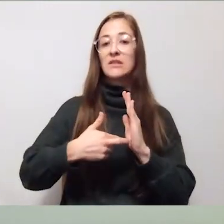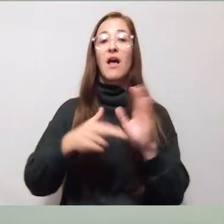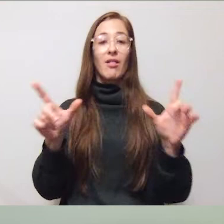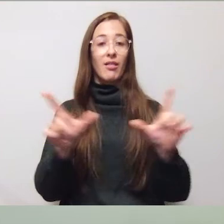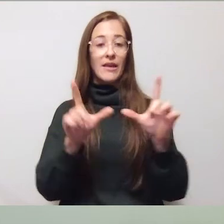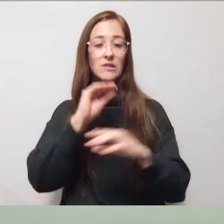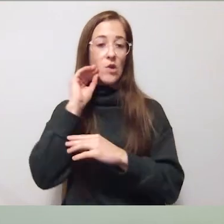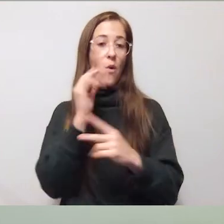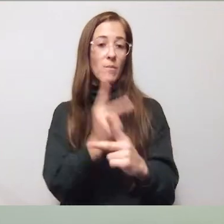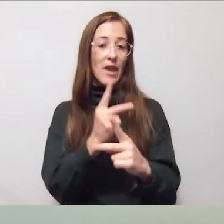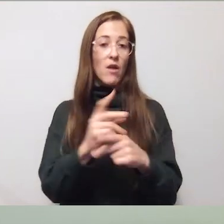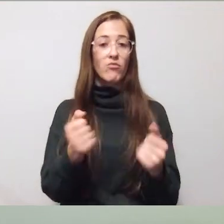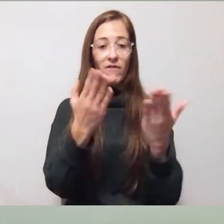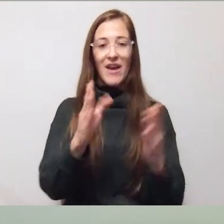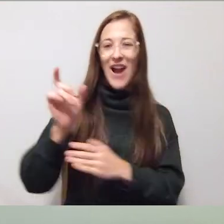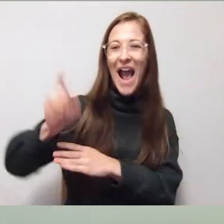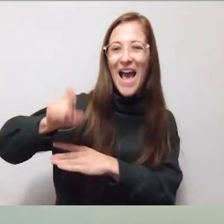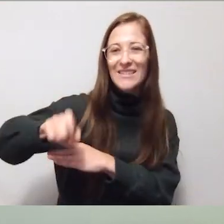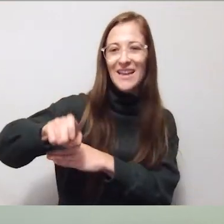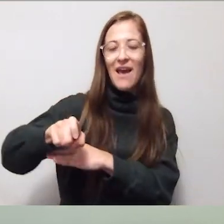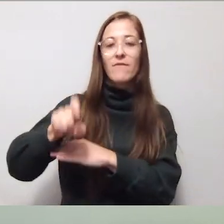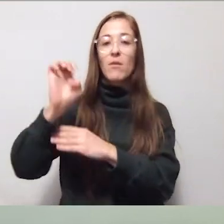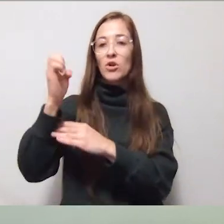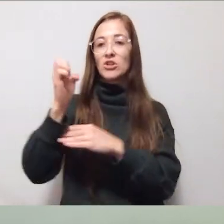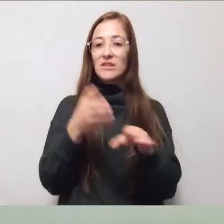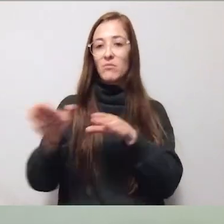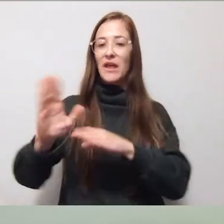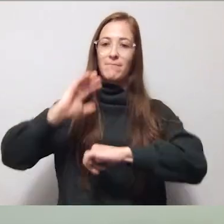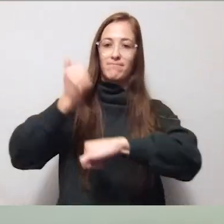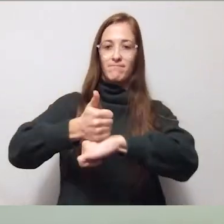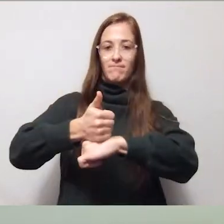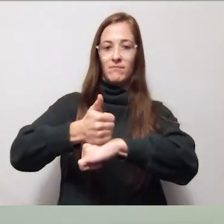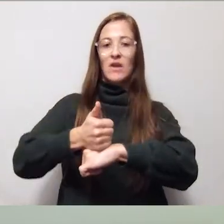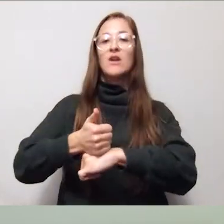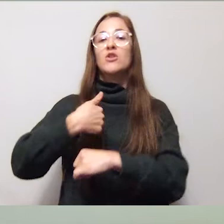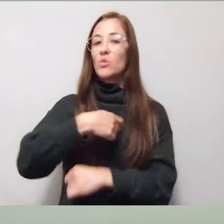has to have an emergency plan in place. So those people, we make sure that we have our arms wrapped around